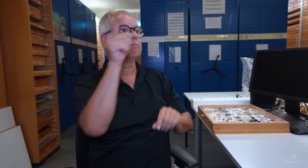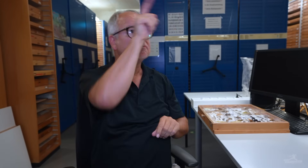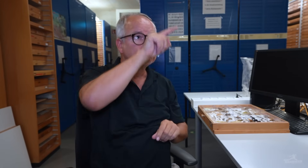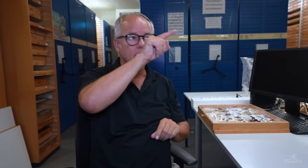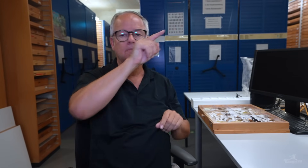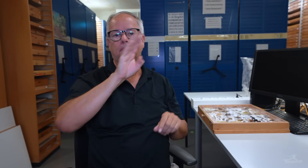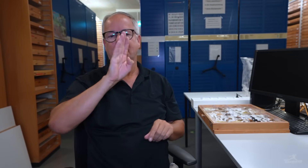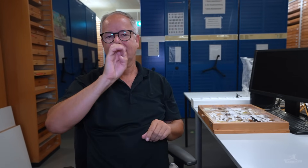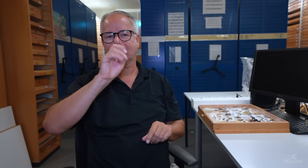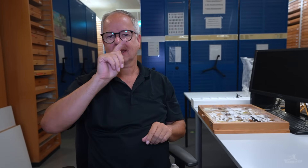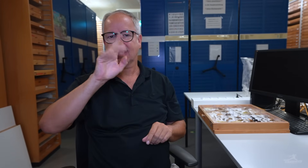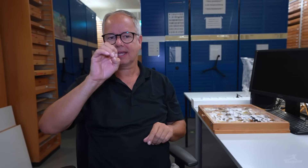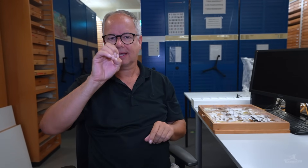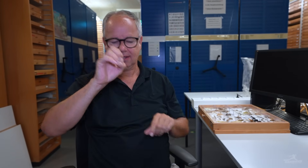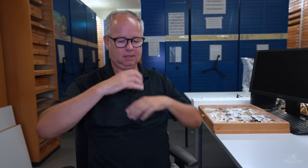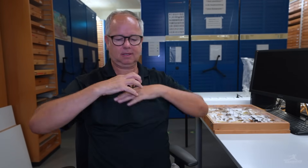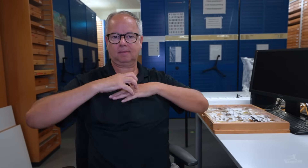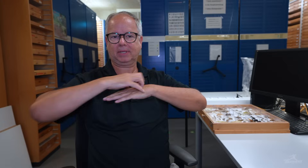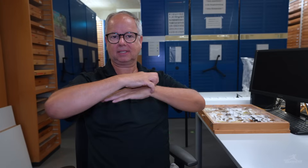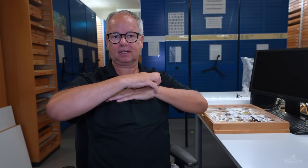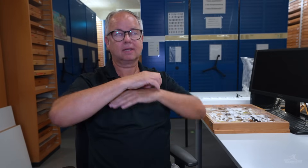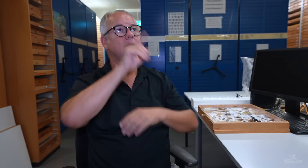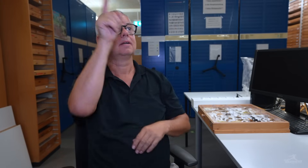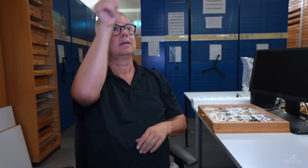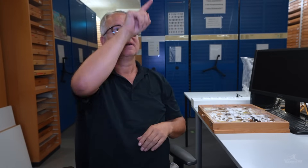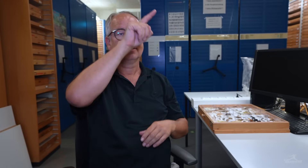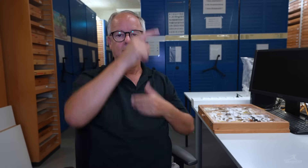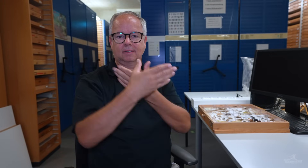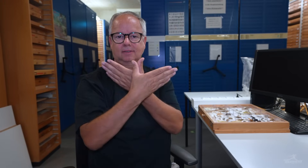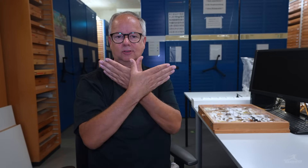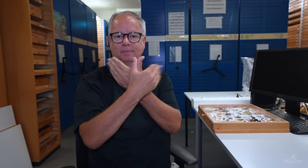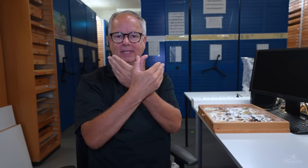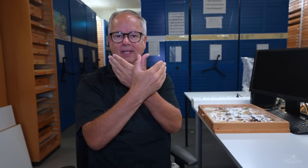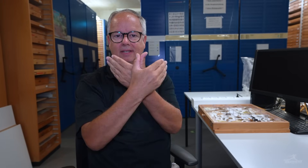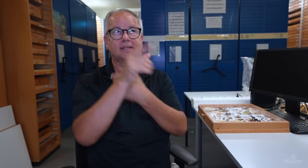beetles, butterflies,